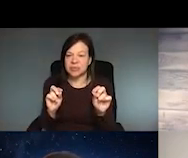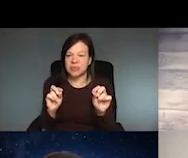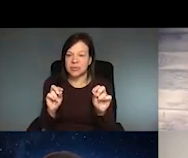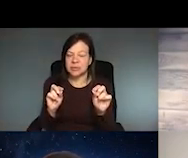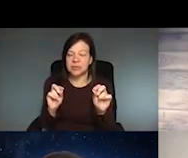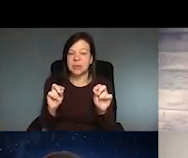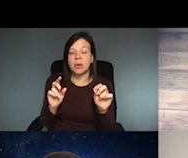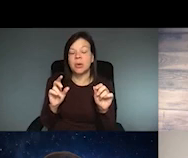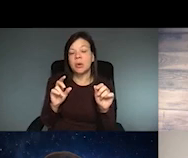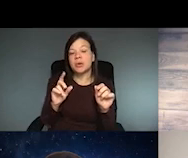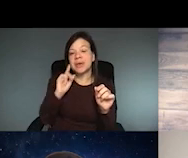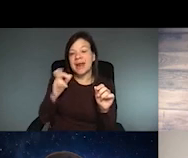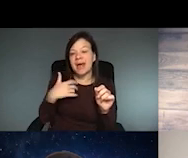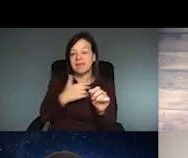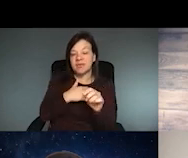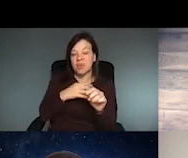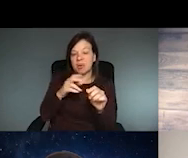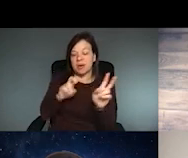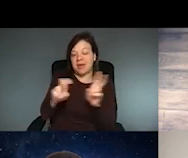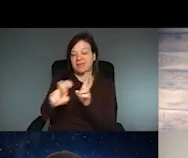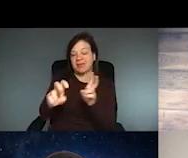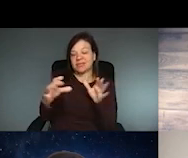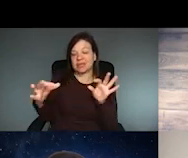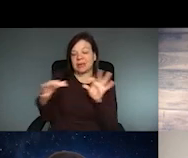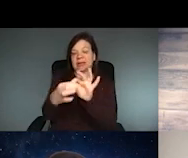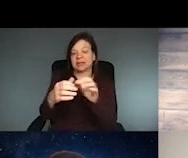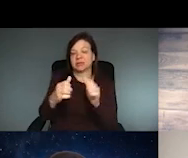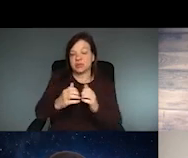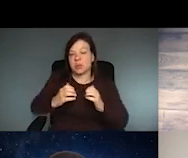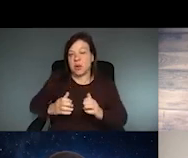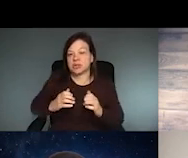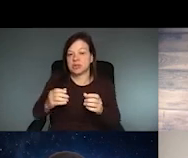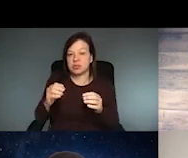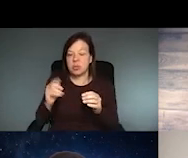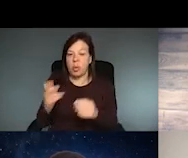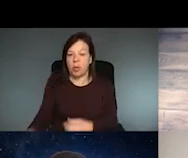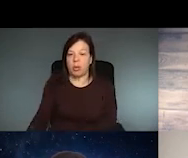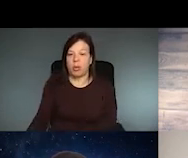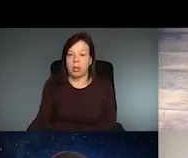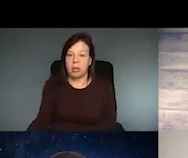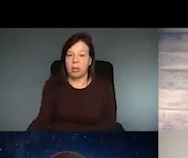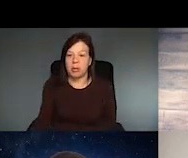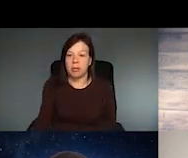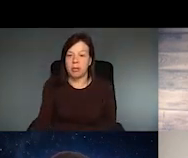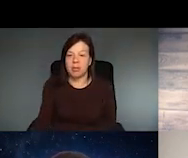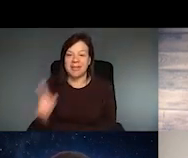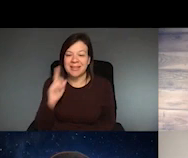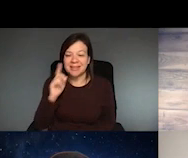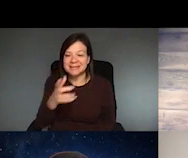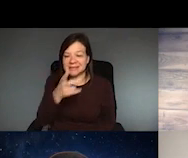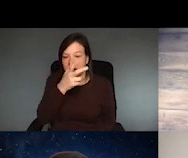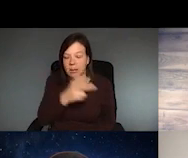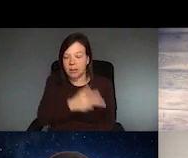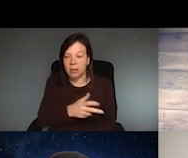LINK TO THE CUSTOMER PORTAL. THIS IS A POOR EXAMPLE BECAUSE I DON'T HAVE ANY TICKETS